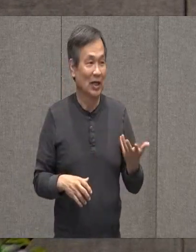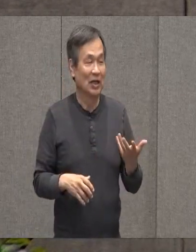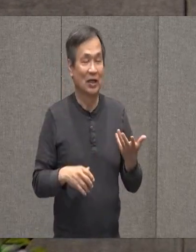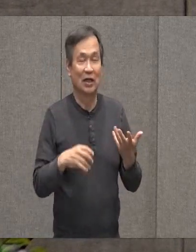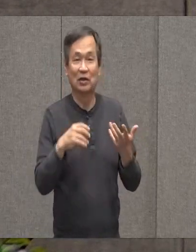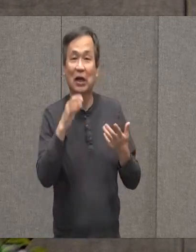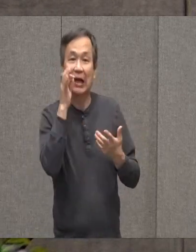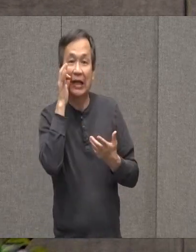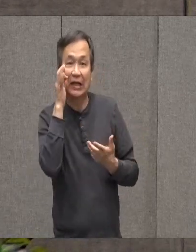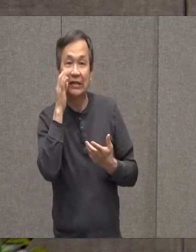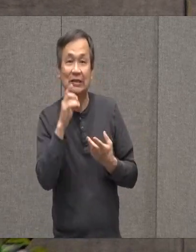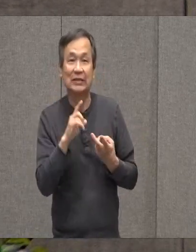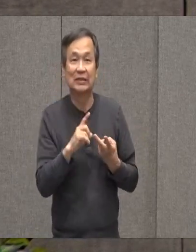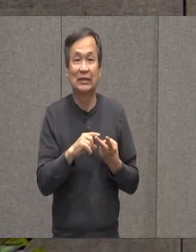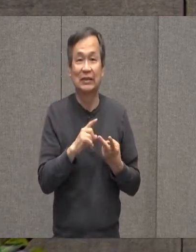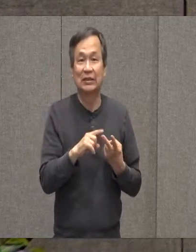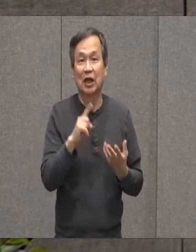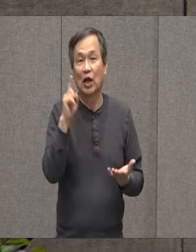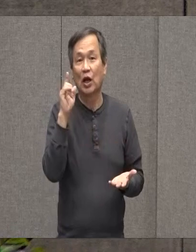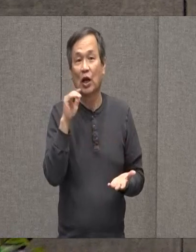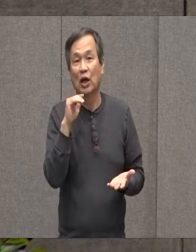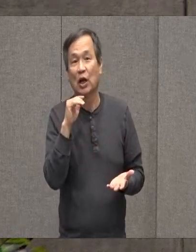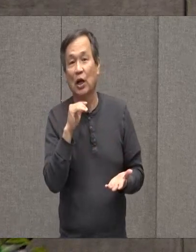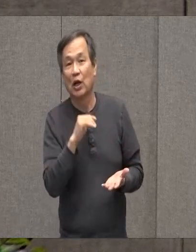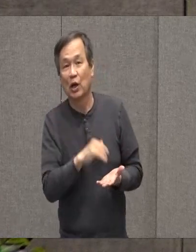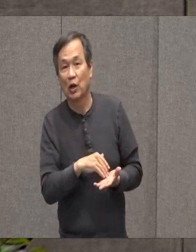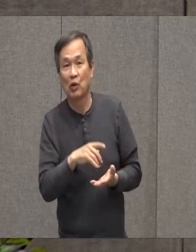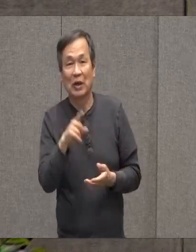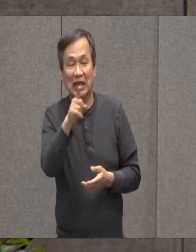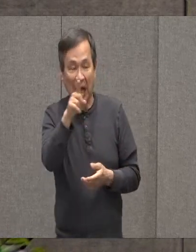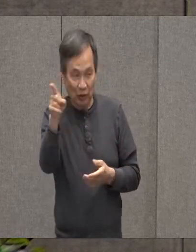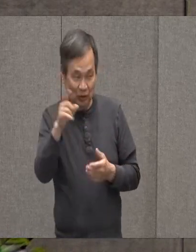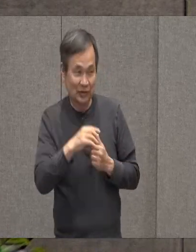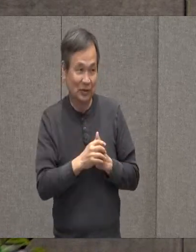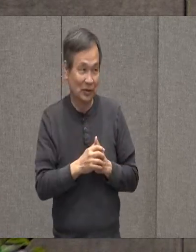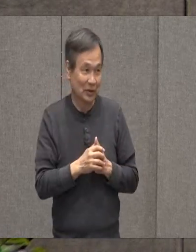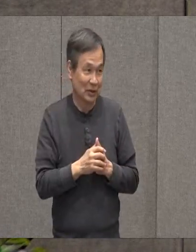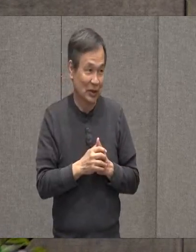or 1,000 kitty snacks, they must cost a penny each.